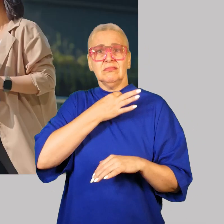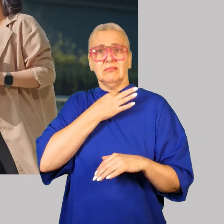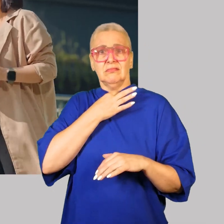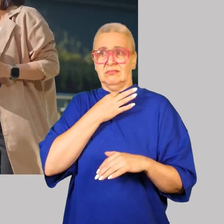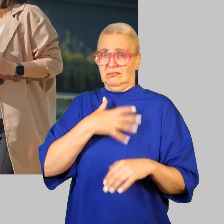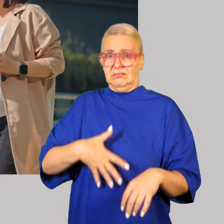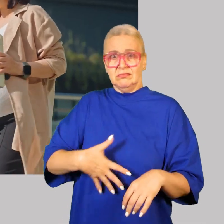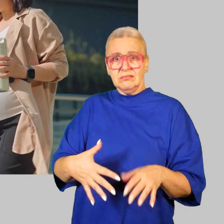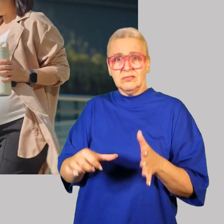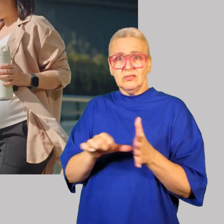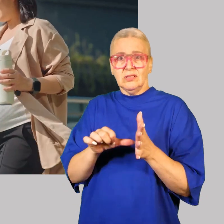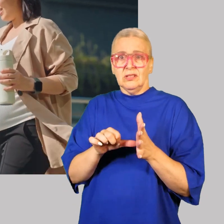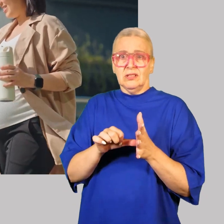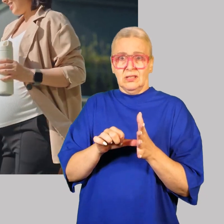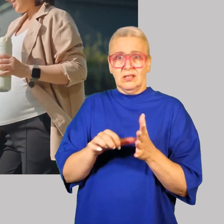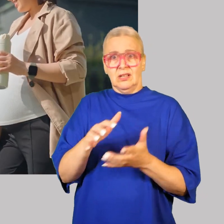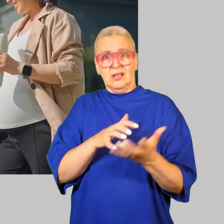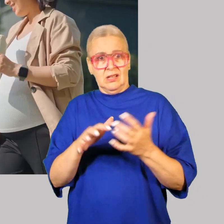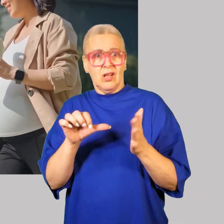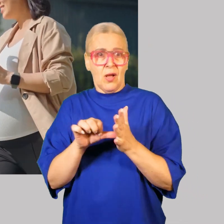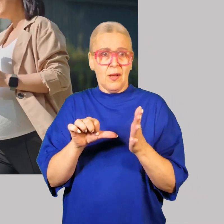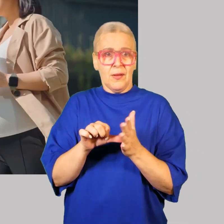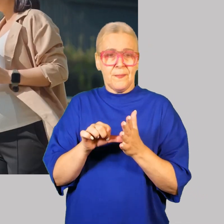the highest risk of pregnancy complications.